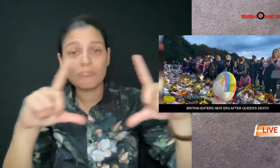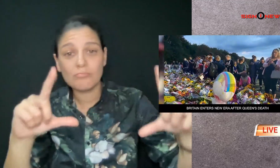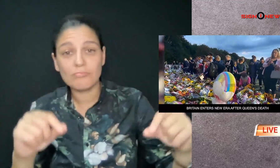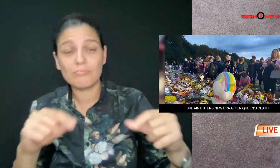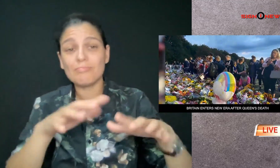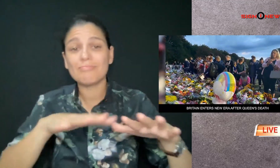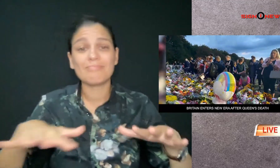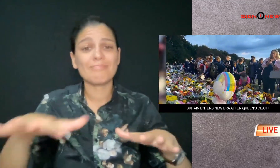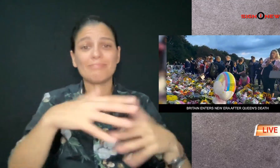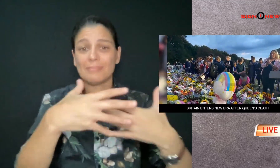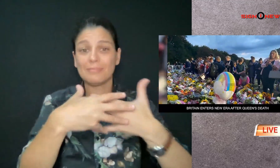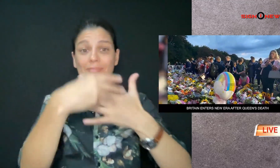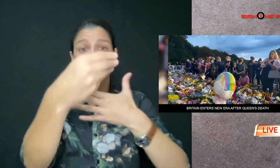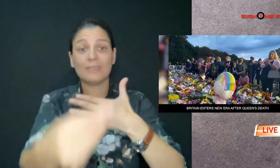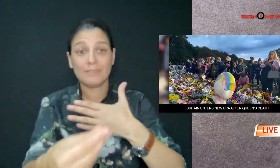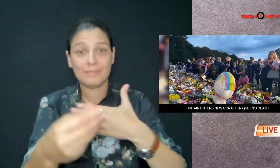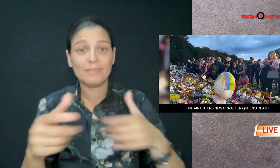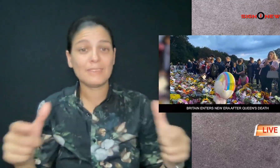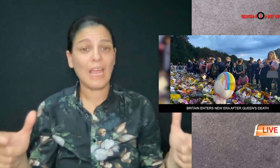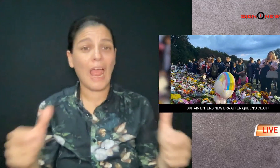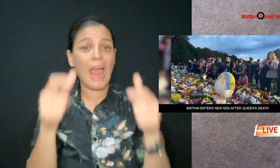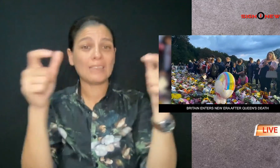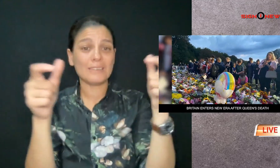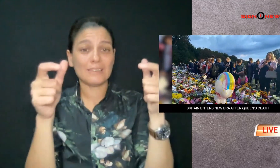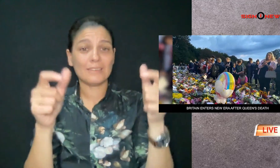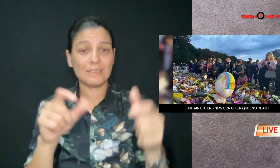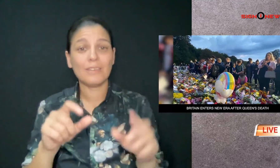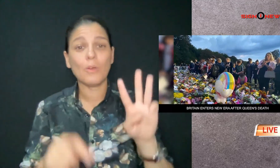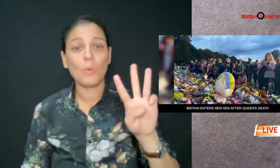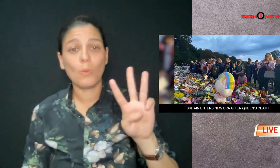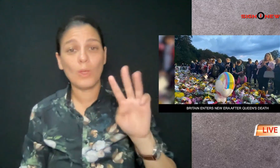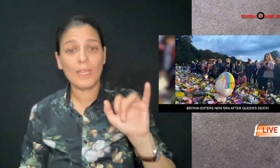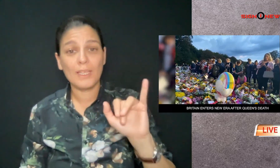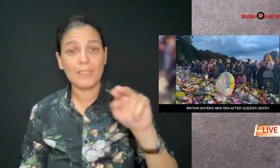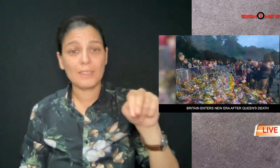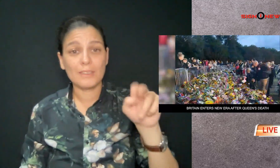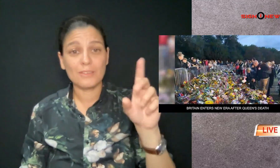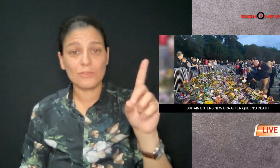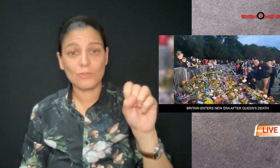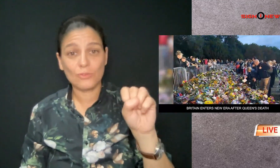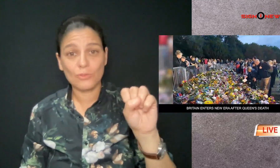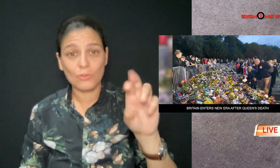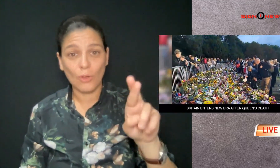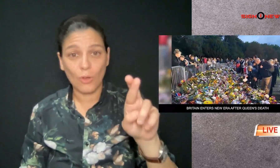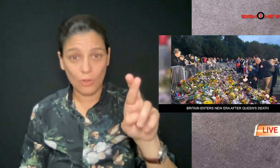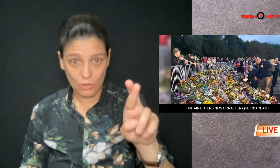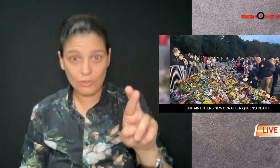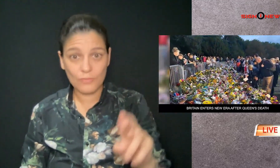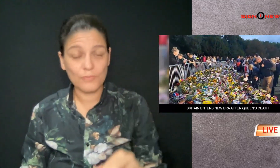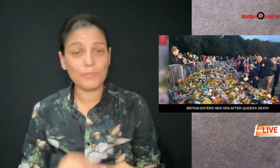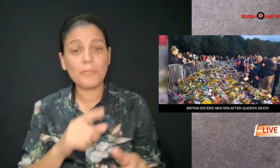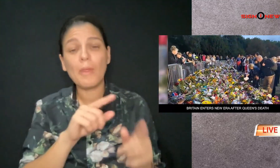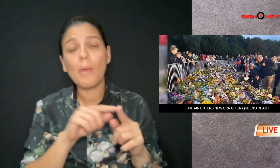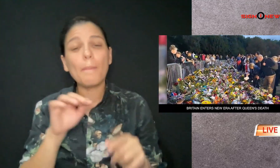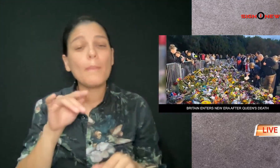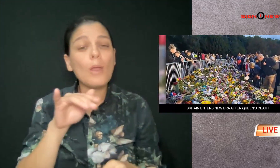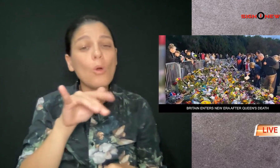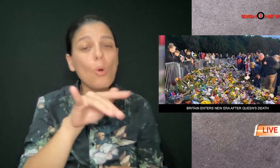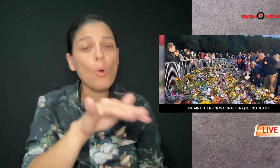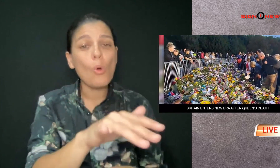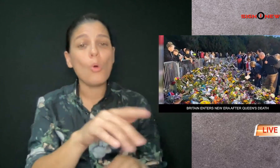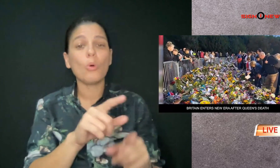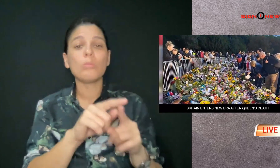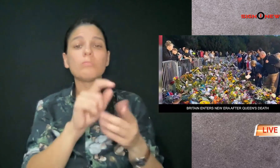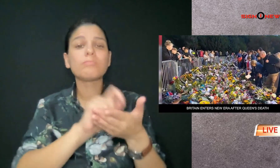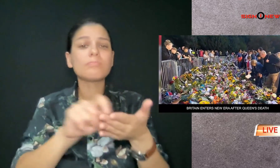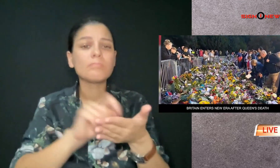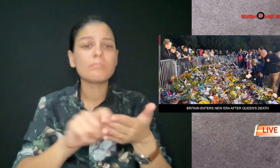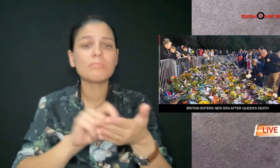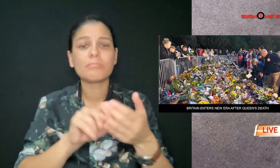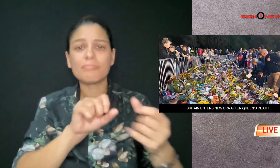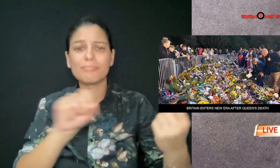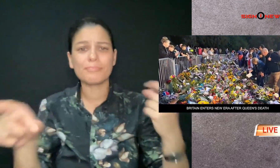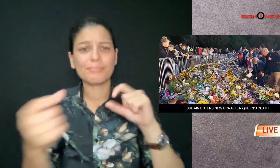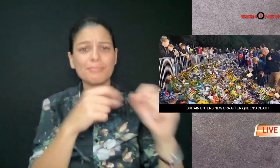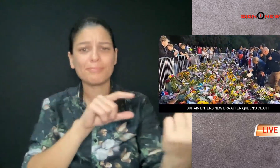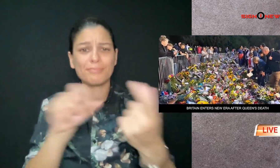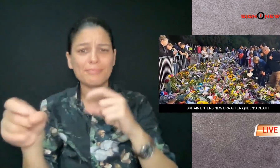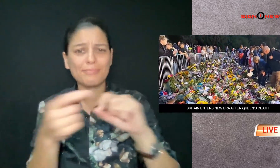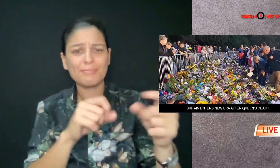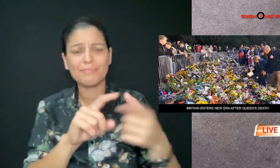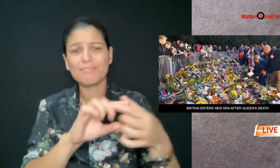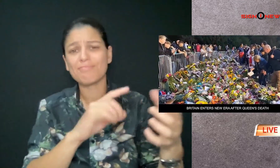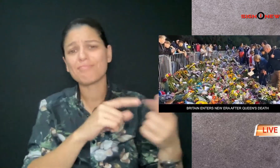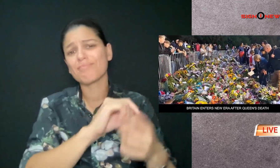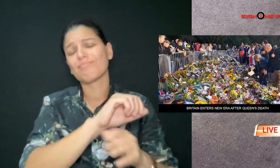of Windsor Castle millions of messages have also been shared